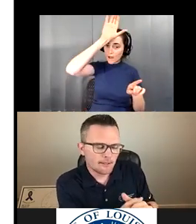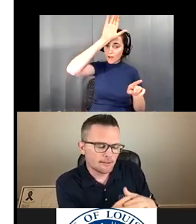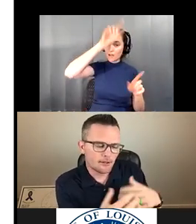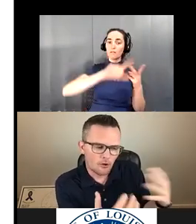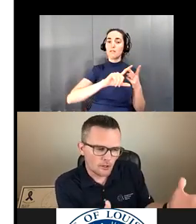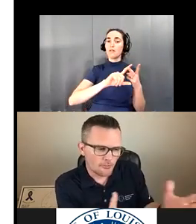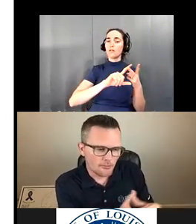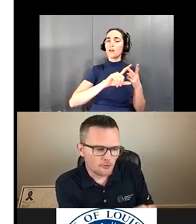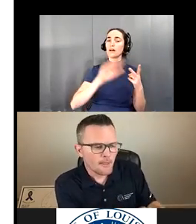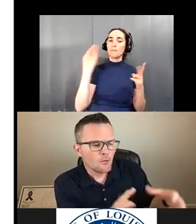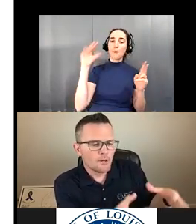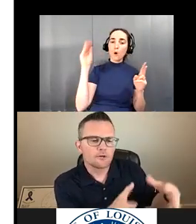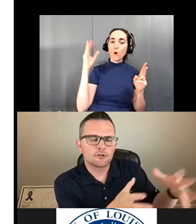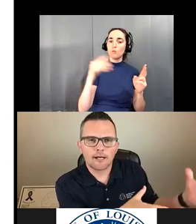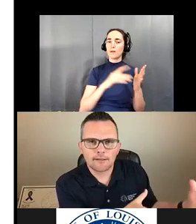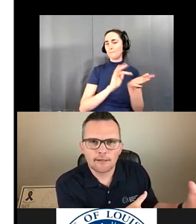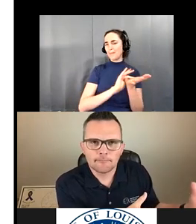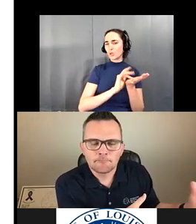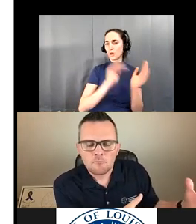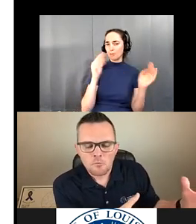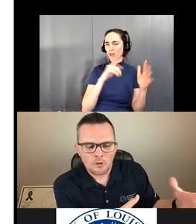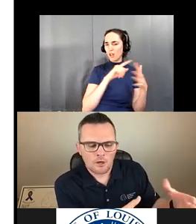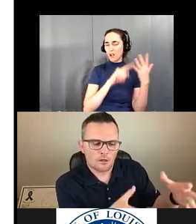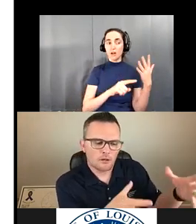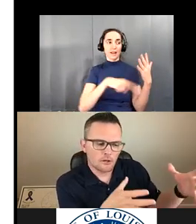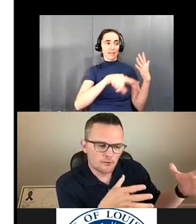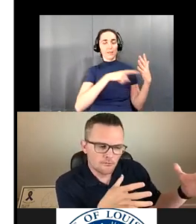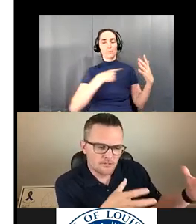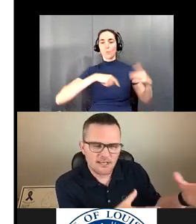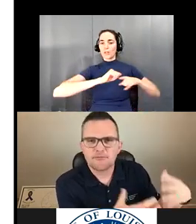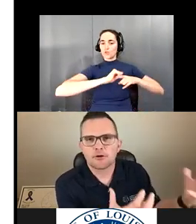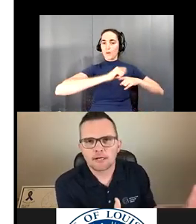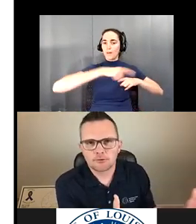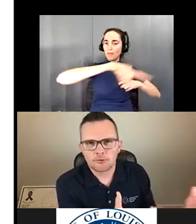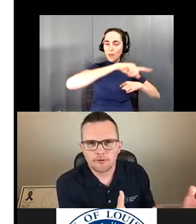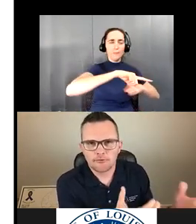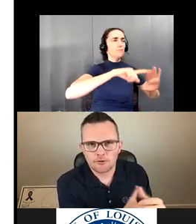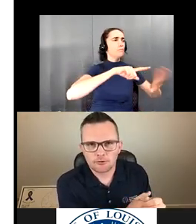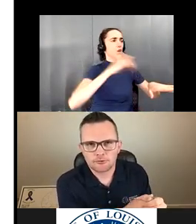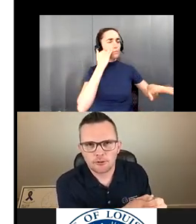a whole lot of people, we are training 15:36:26 them on safe interactions with individuals